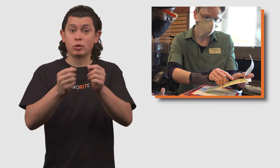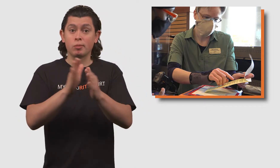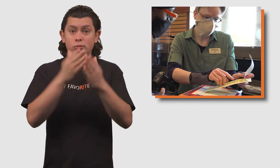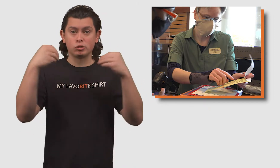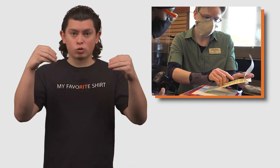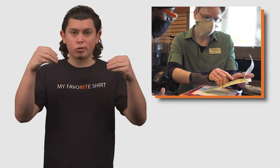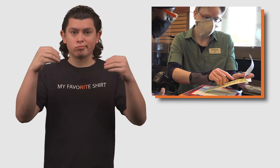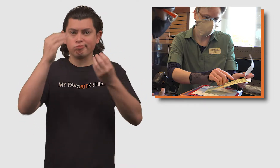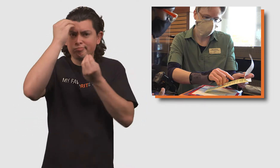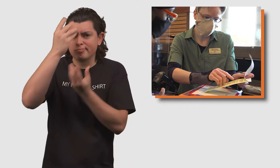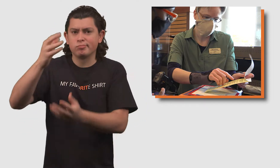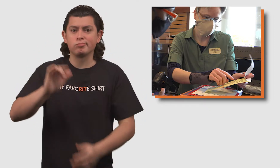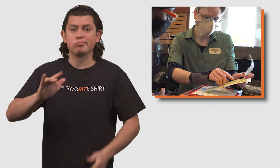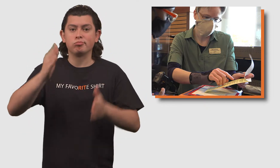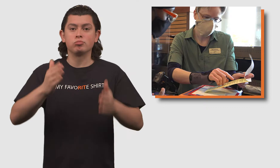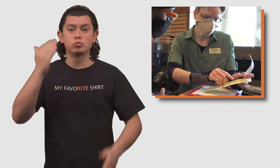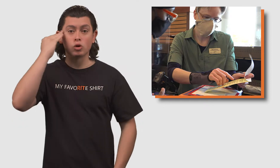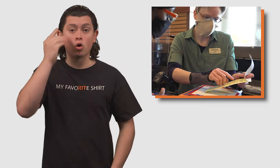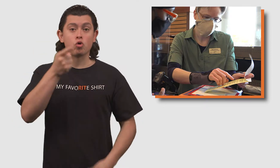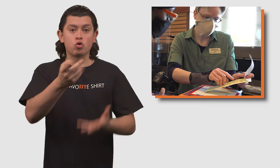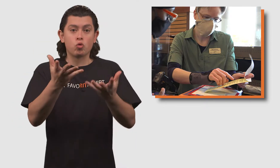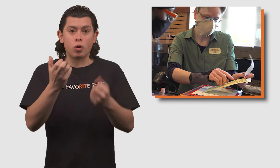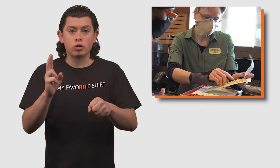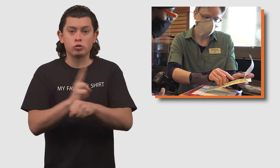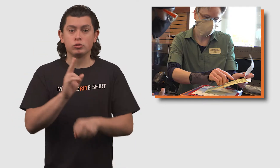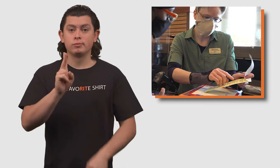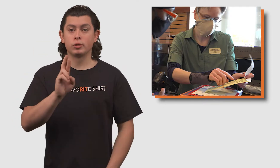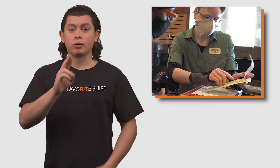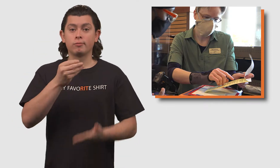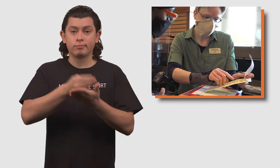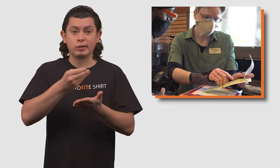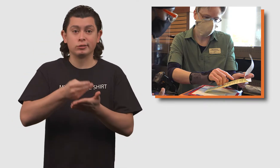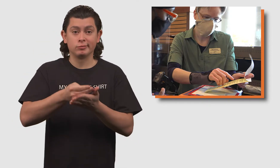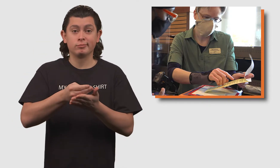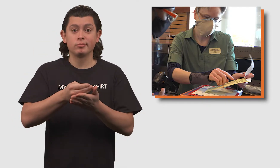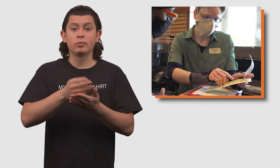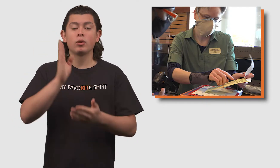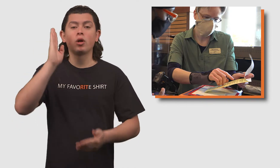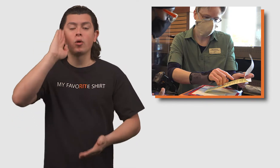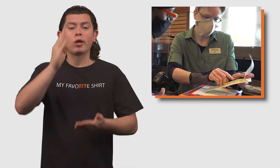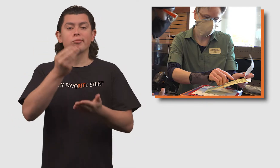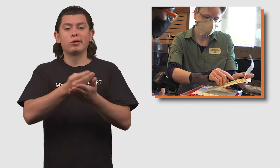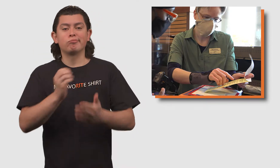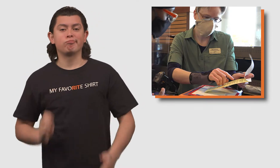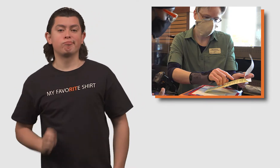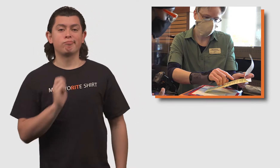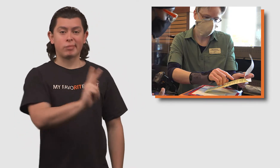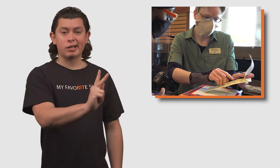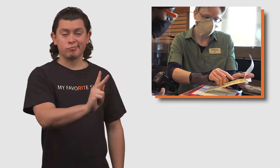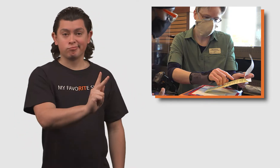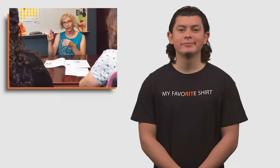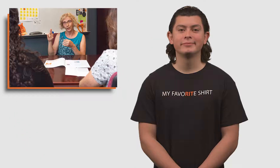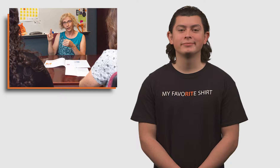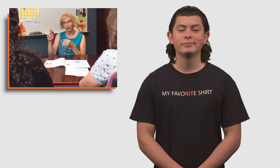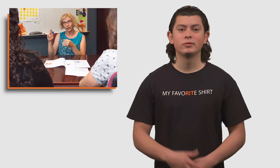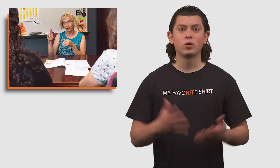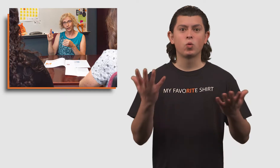TO THE BOOKSTORE AND LET A CASHIER KNOW YOU WANT TO USE THE VR FUNDS, AND THEY WILL GIVE YOU A REFUND OF YOUR MONEY.